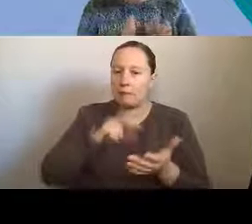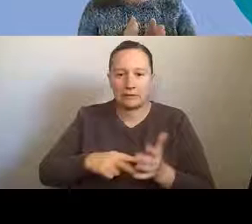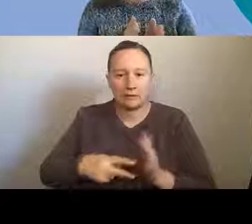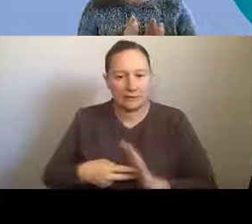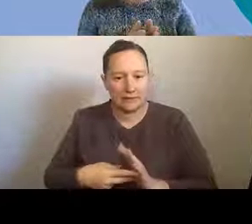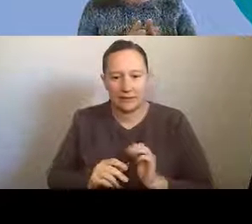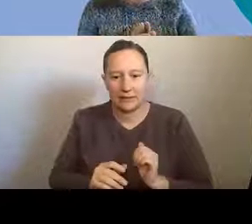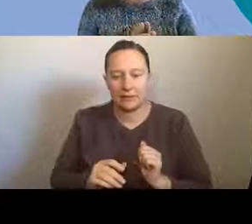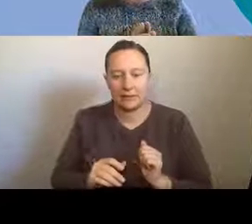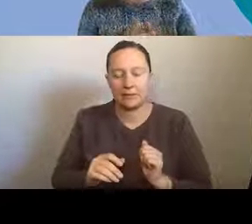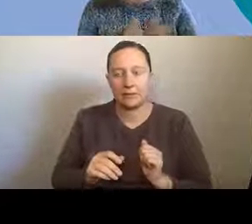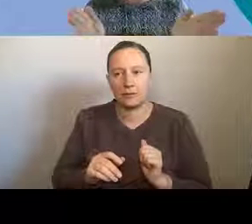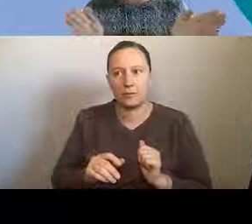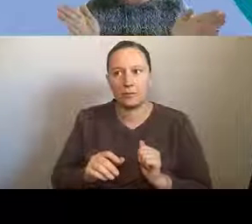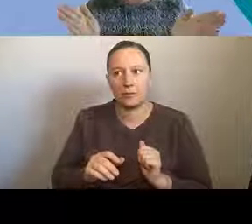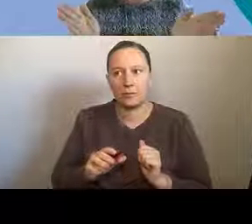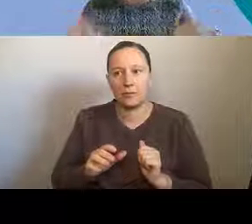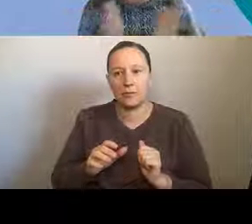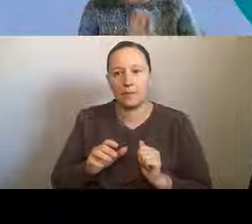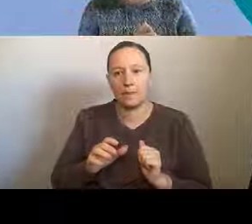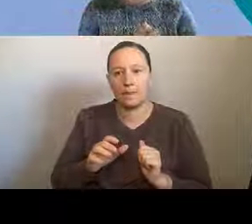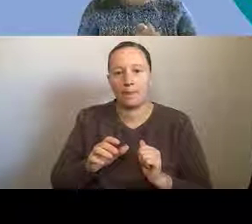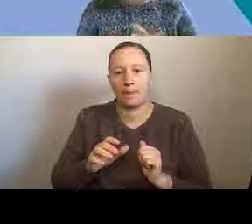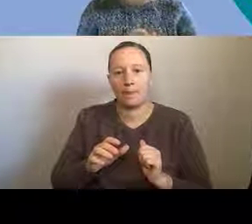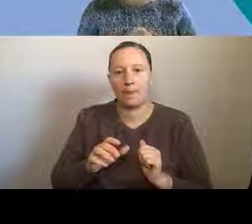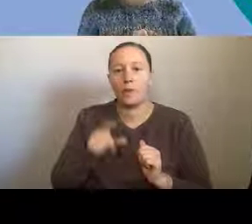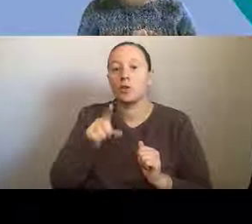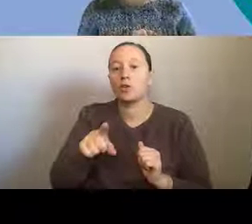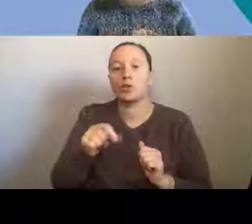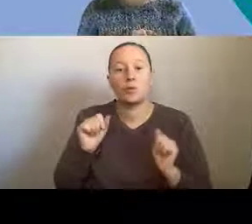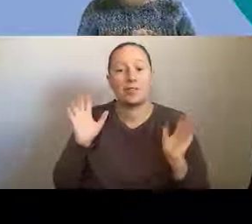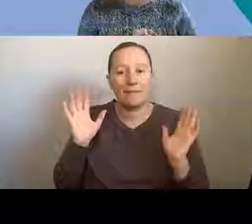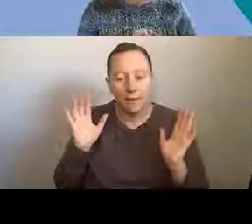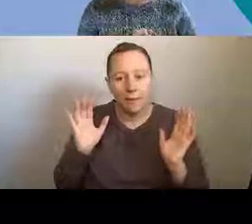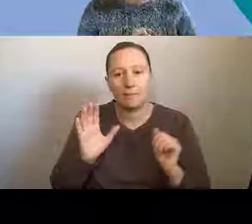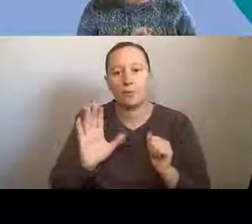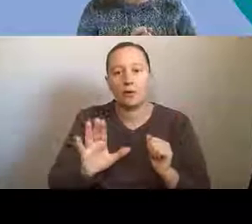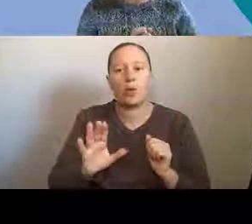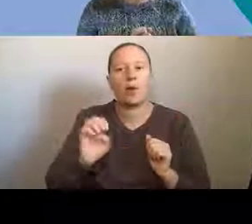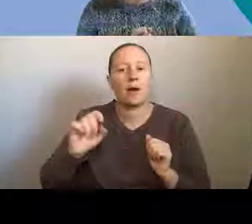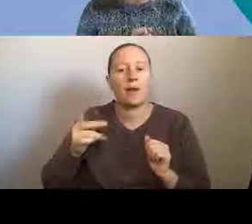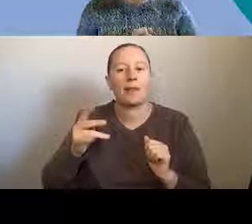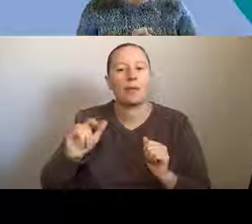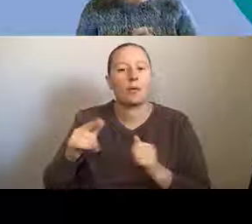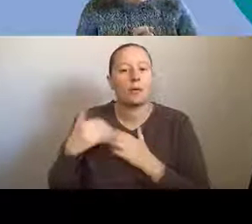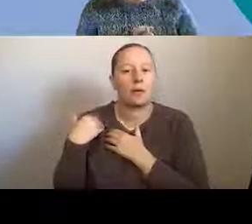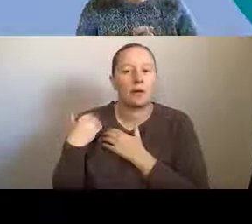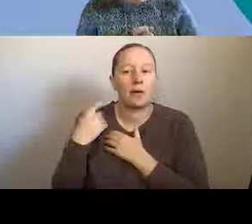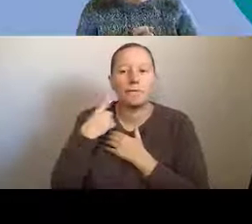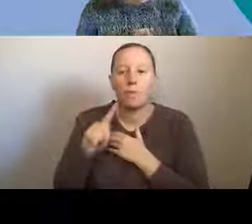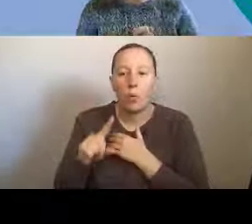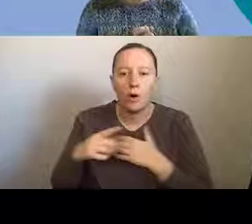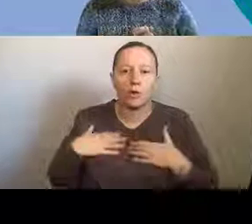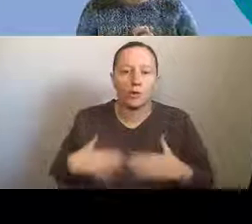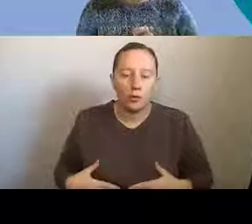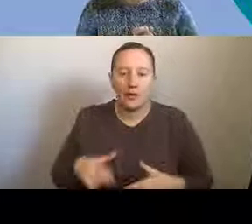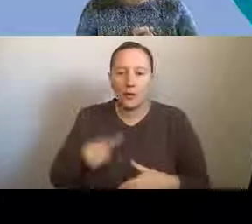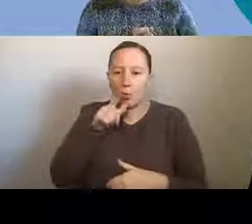that you relinquish your ethical responsibilities for the humans who participate in your research.